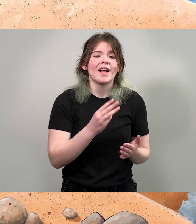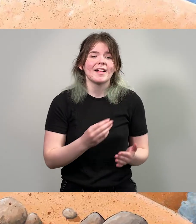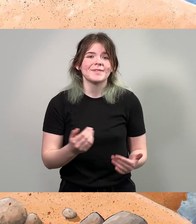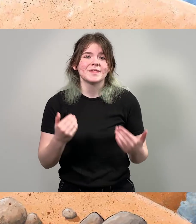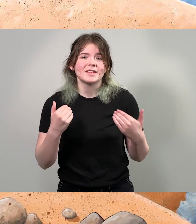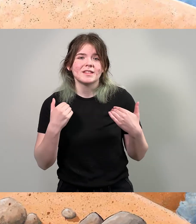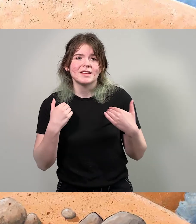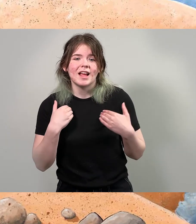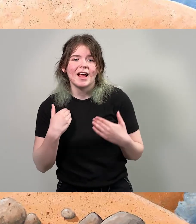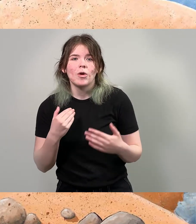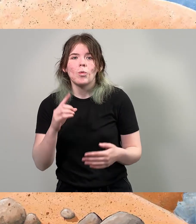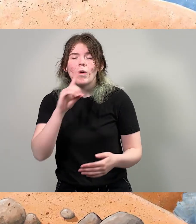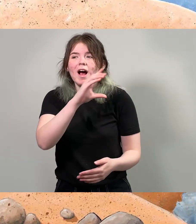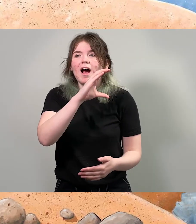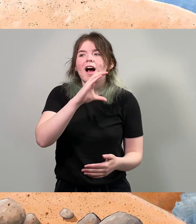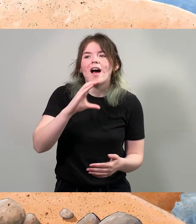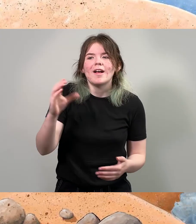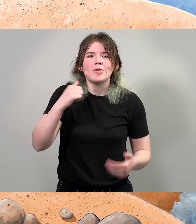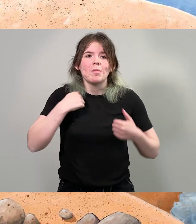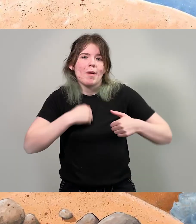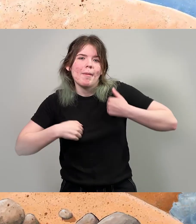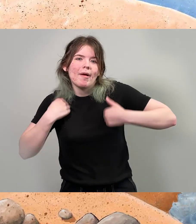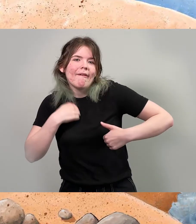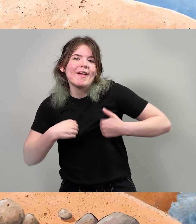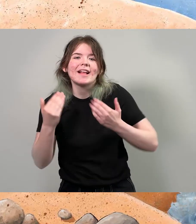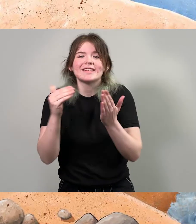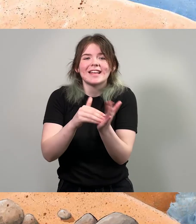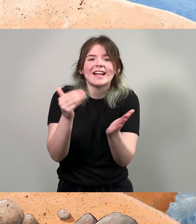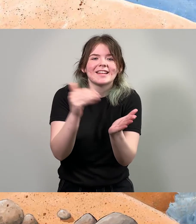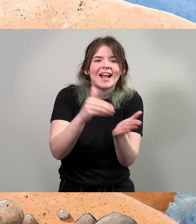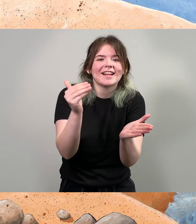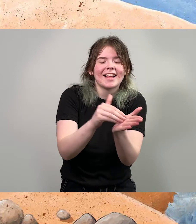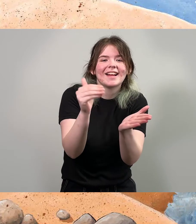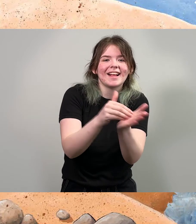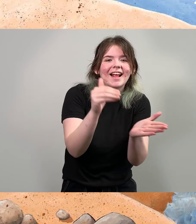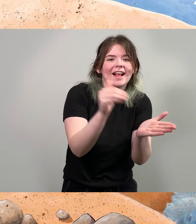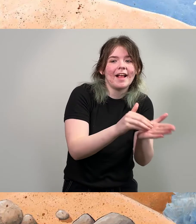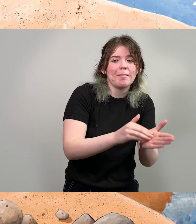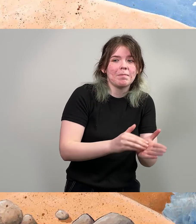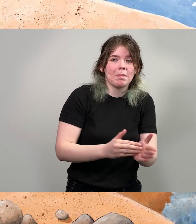Parrot Polly jumped in and they had 100 sudsy bubbly baths one after the other.